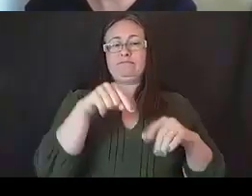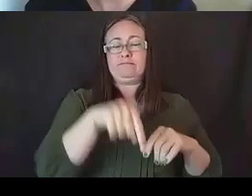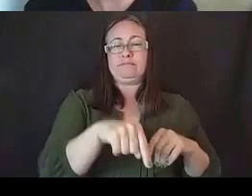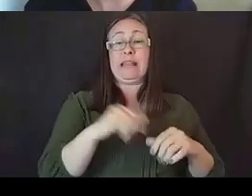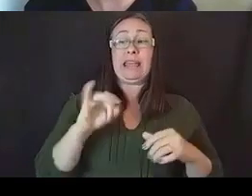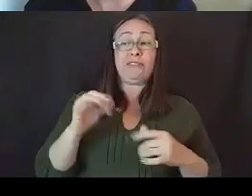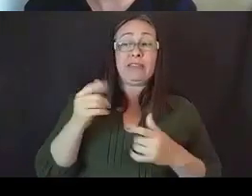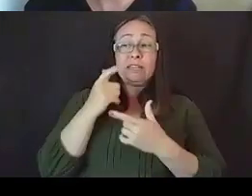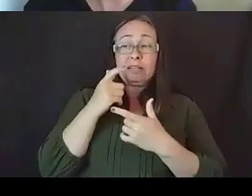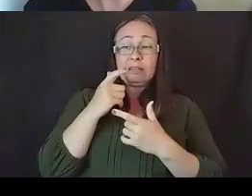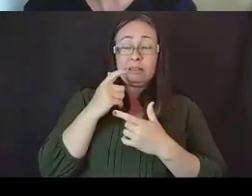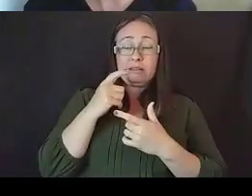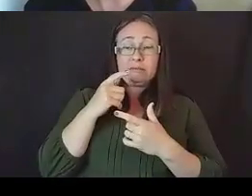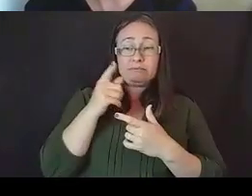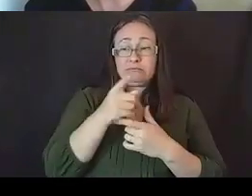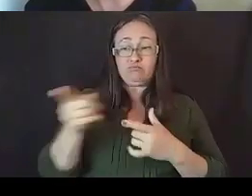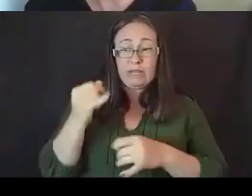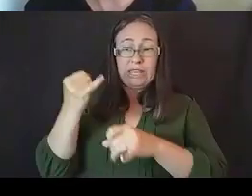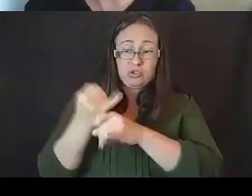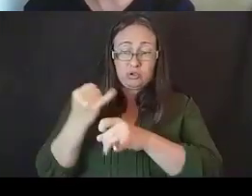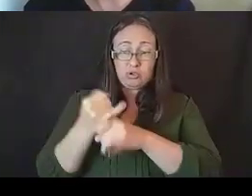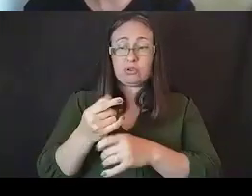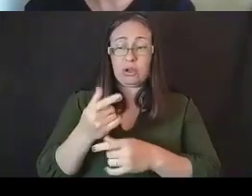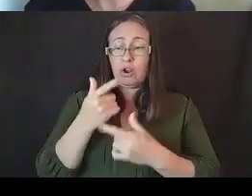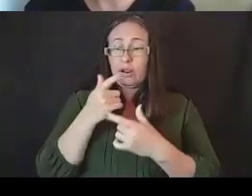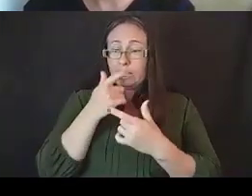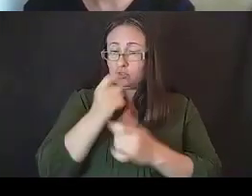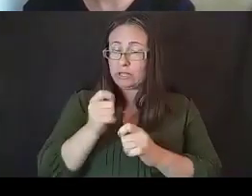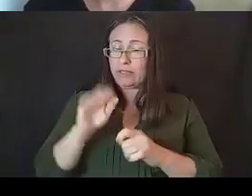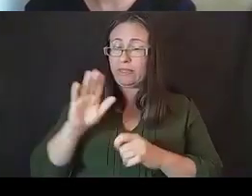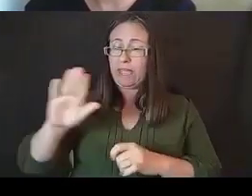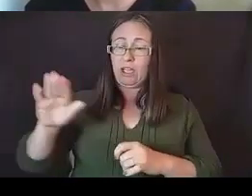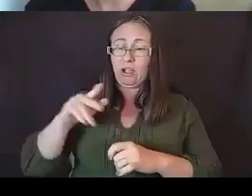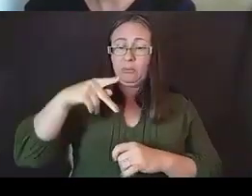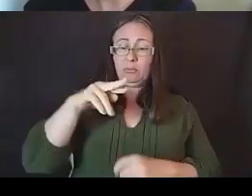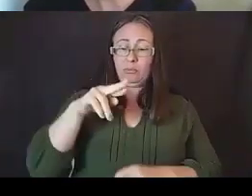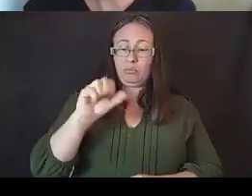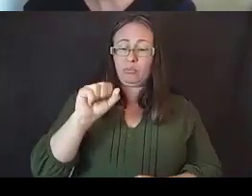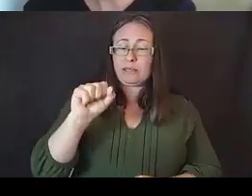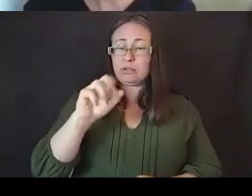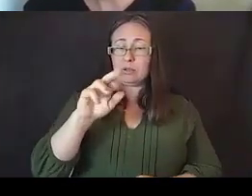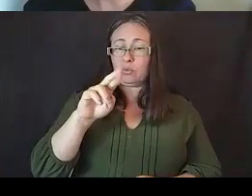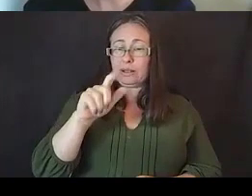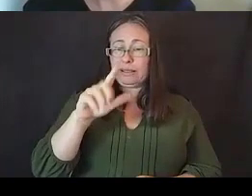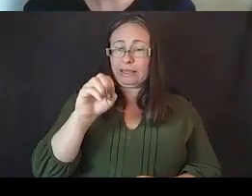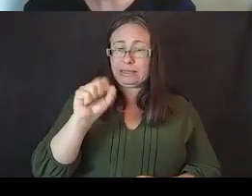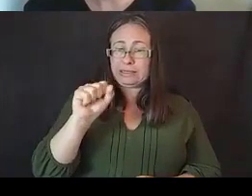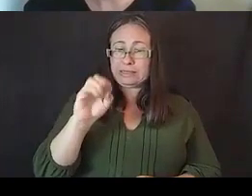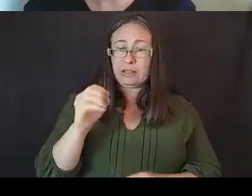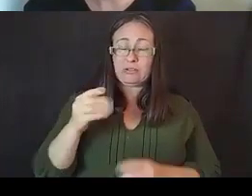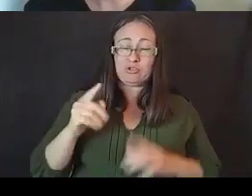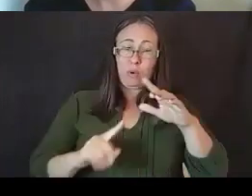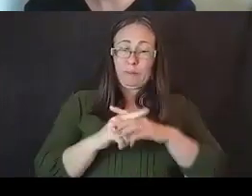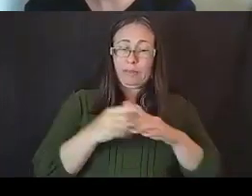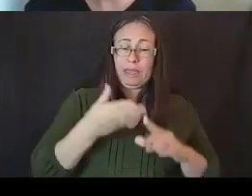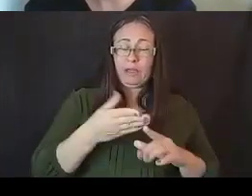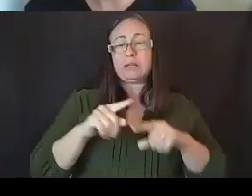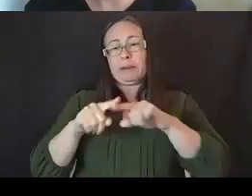in making sure their press releases are available here, then depending on who you're working with for those press releases,